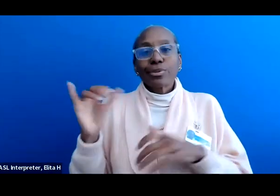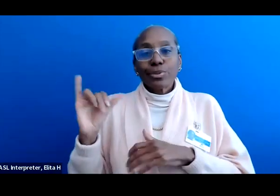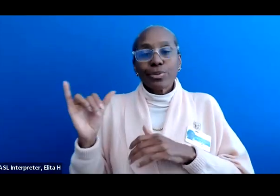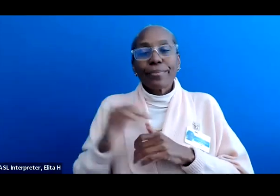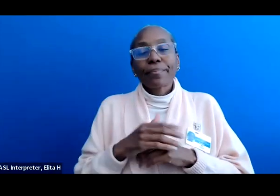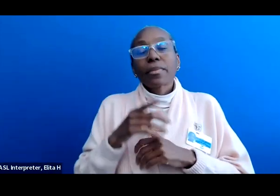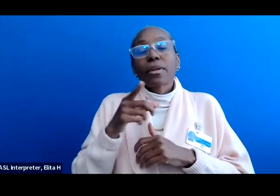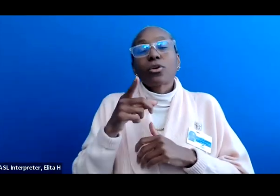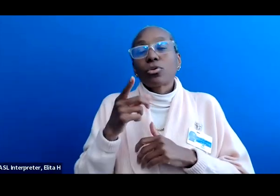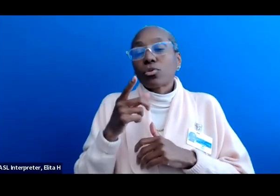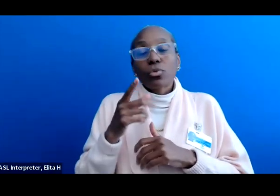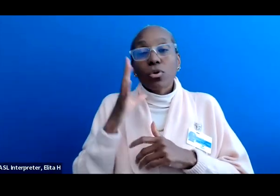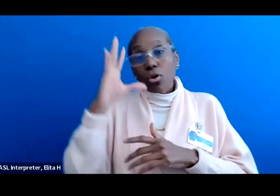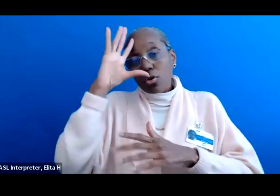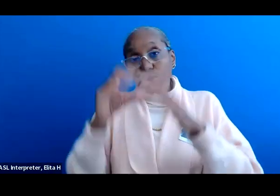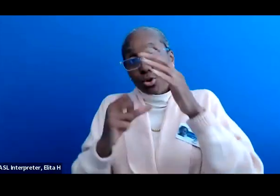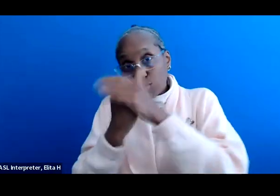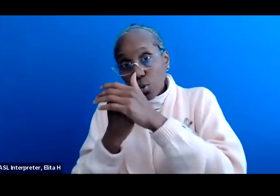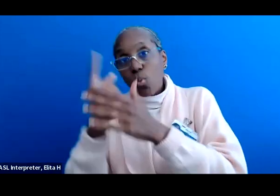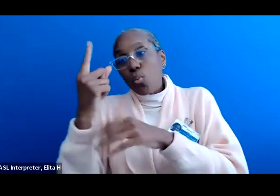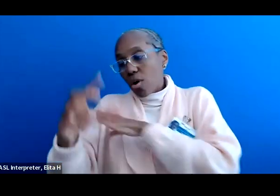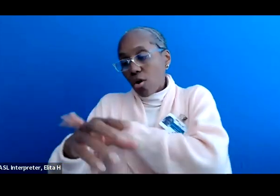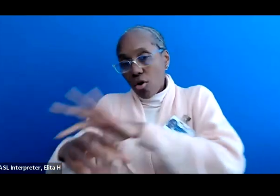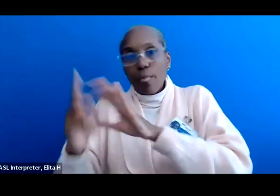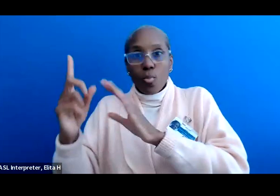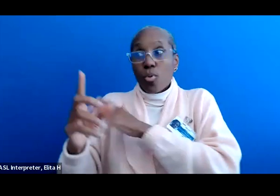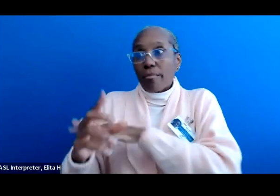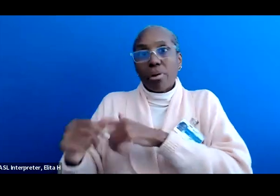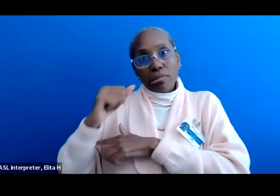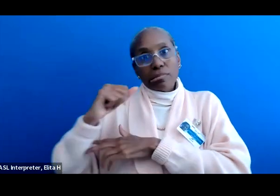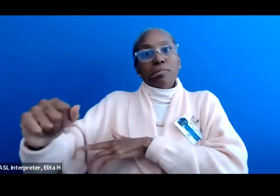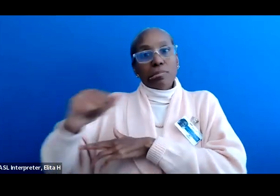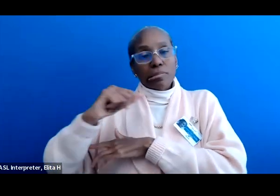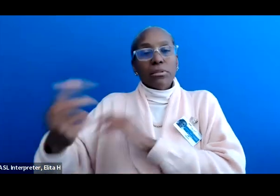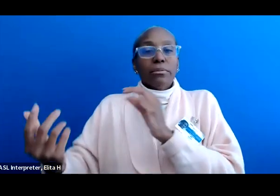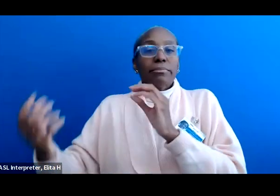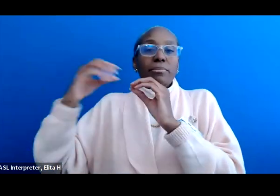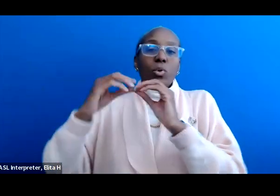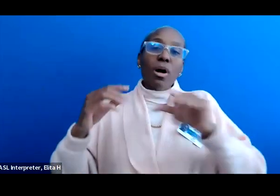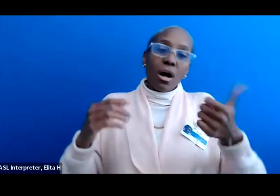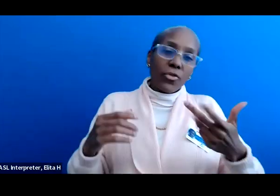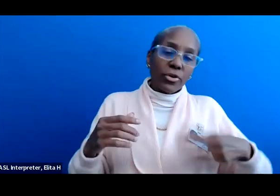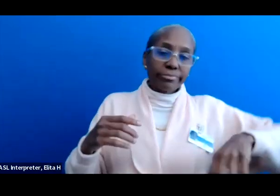If you have had a stroke and only one arm is, you need to have that one side exercised for you. Your other one you can do on your own.